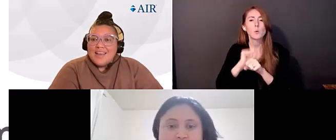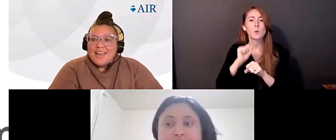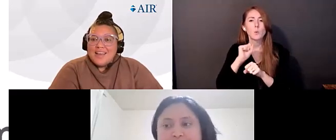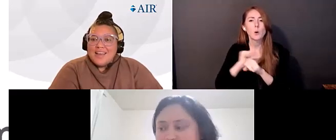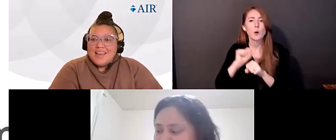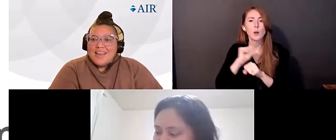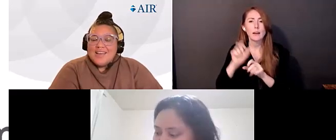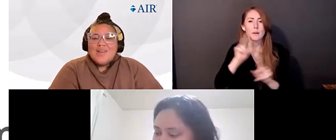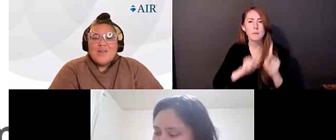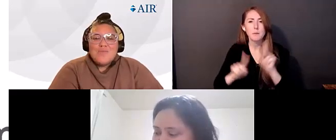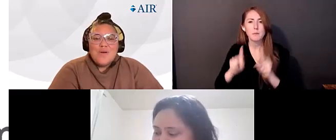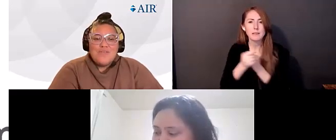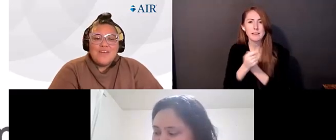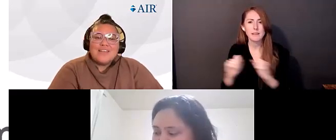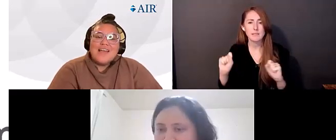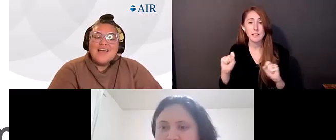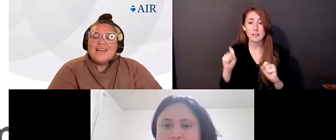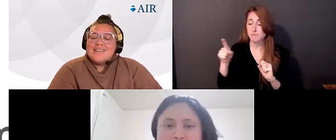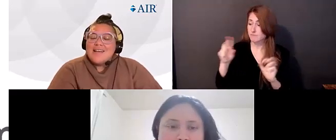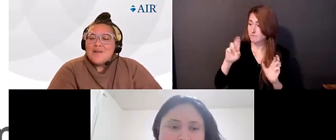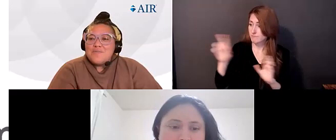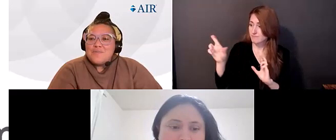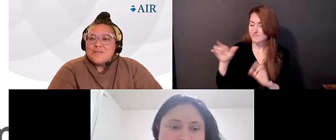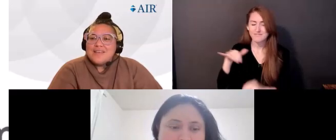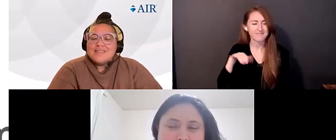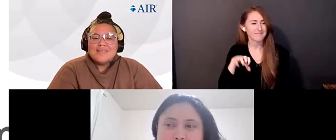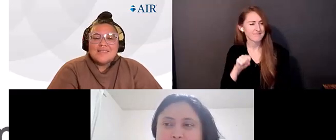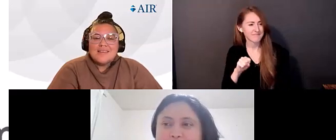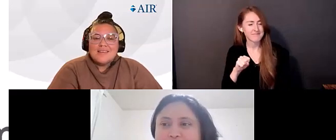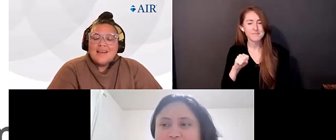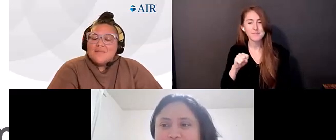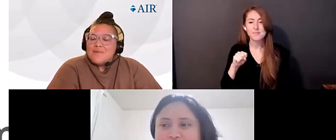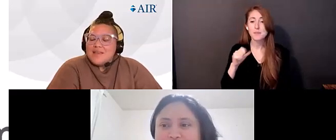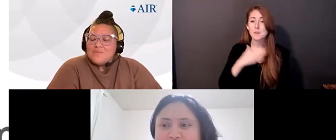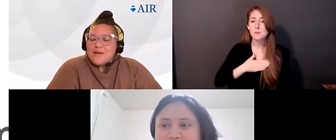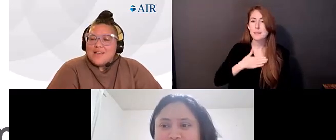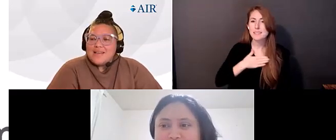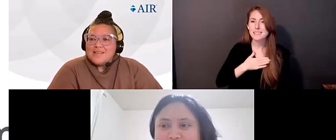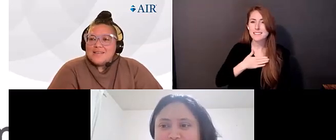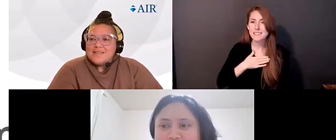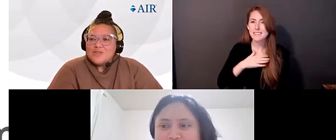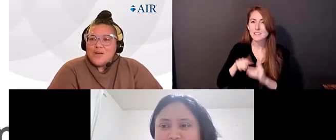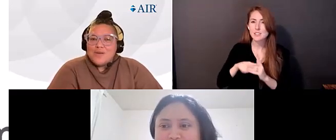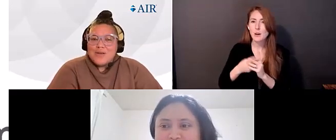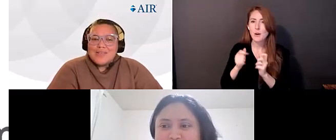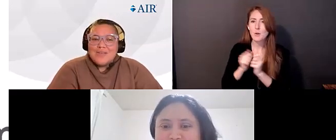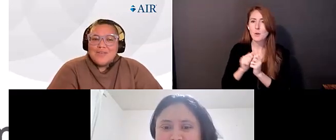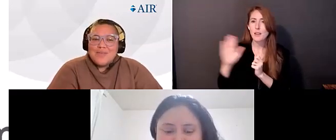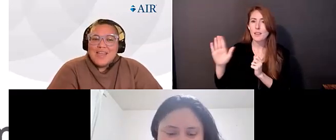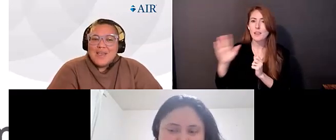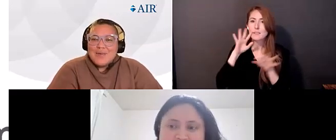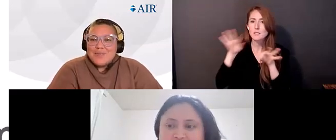Yes, I am. Perfect. And please begin by describing yourself. Thank you.